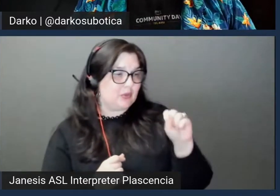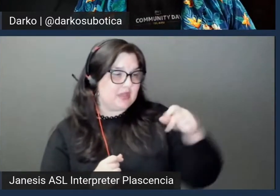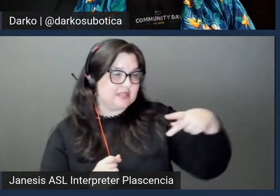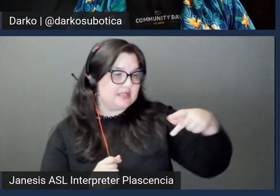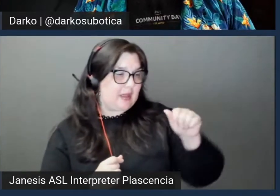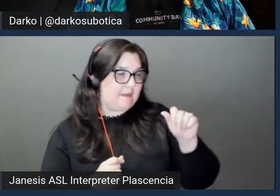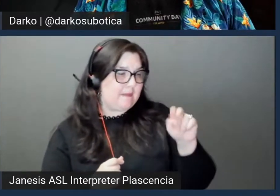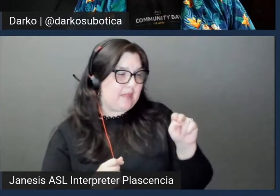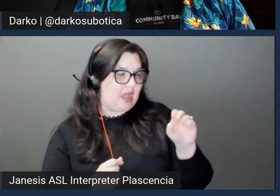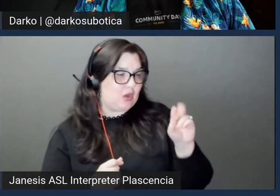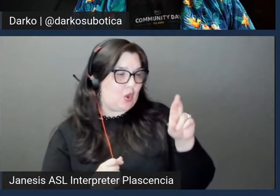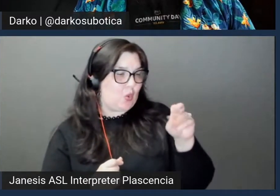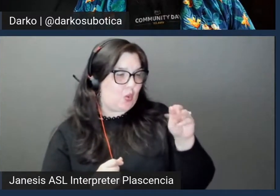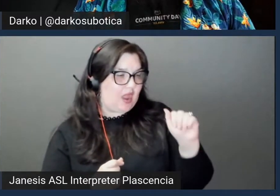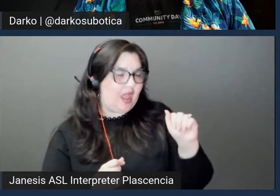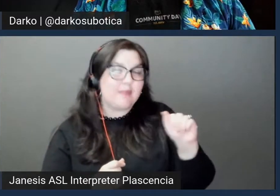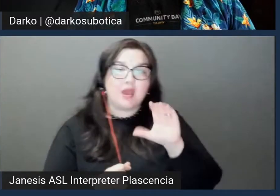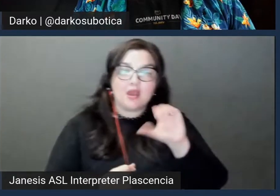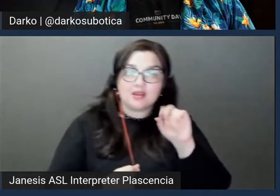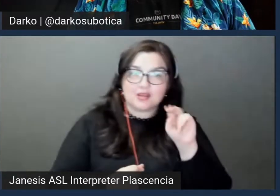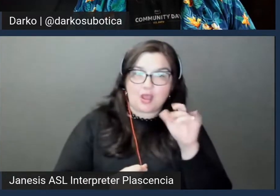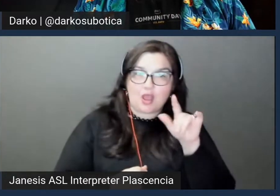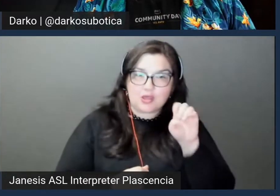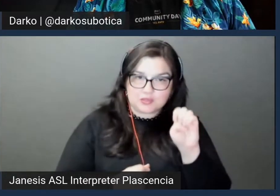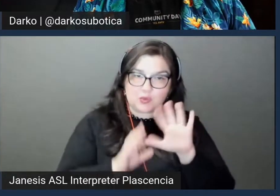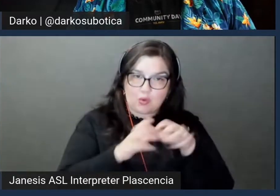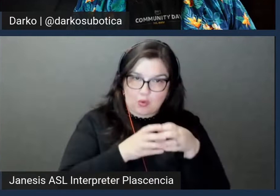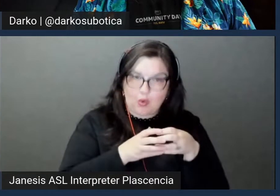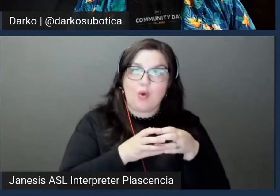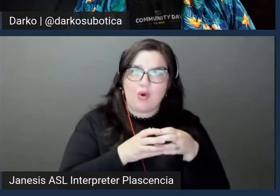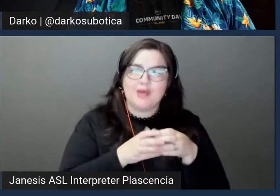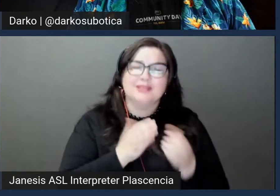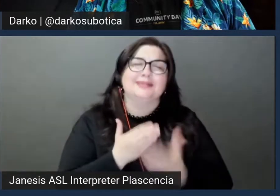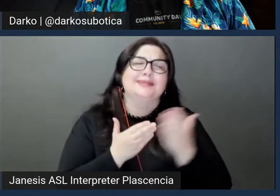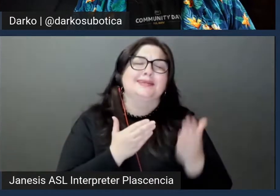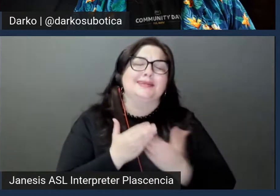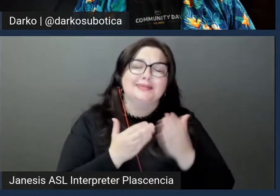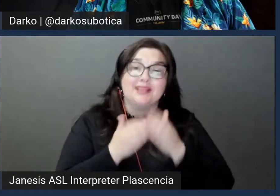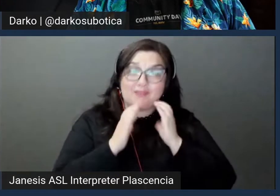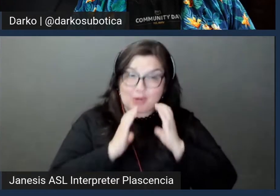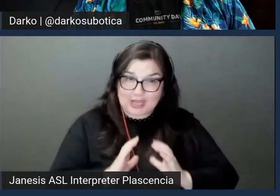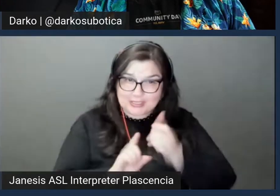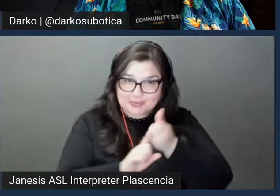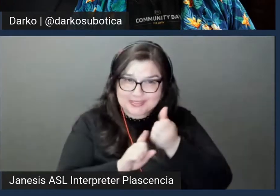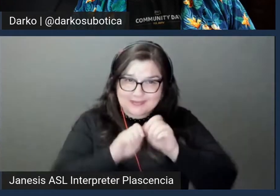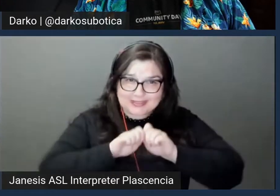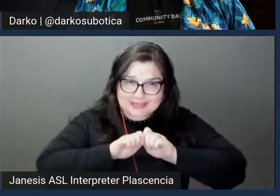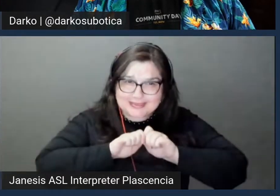we've made it super easy for our customers to deploy these applications to one or more Panorama devices.